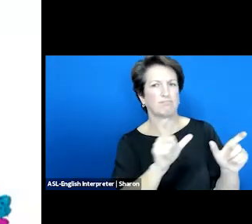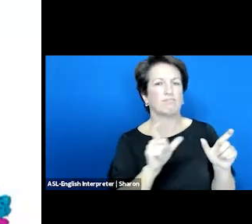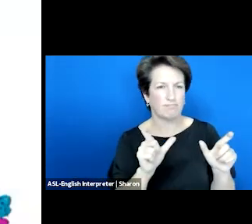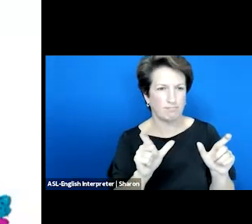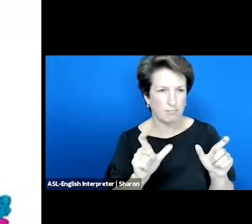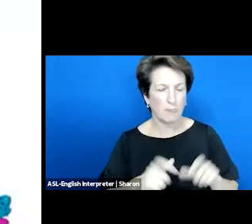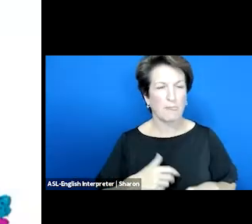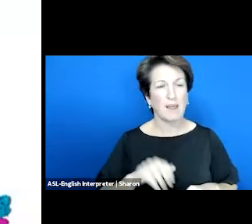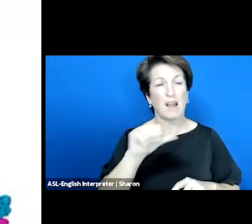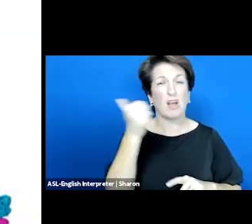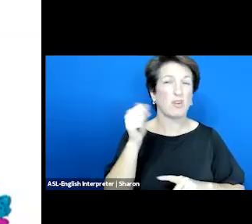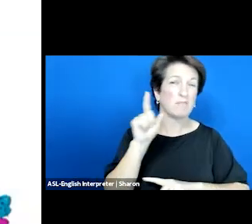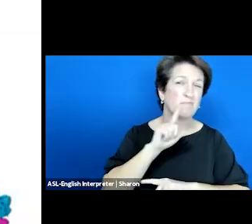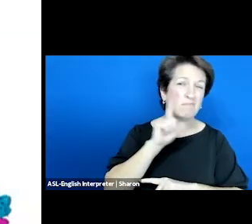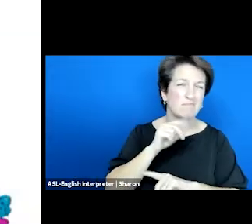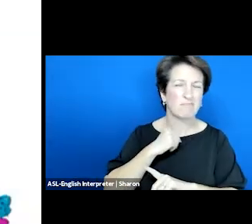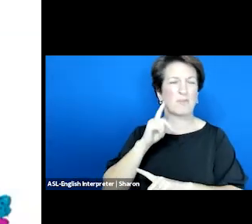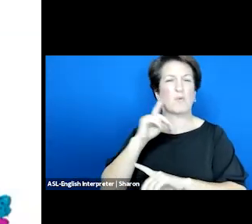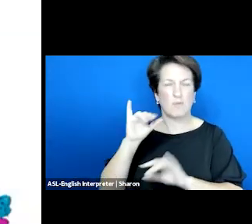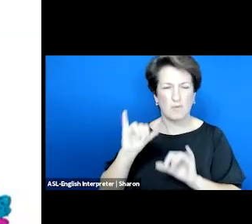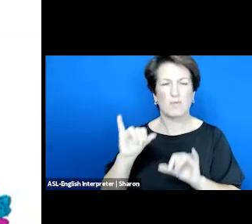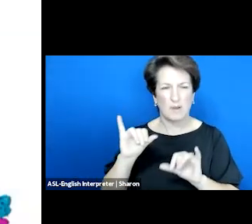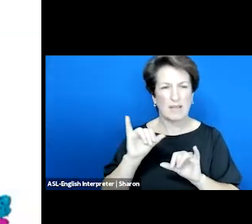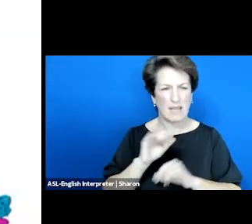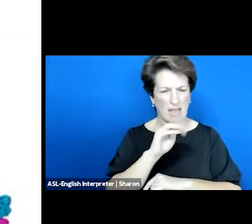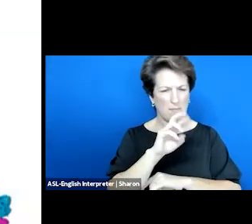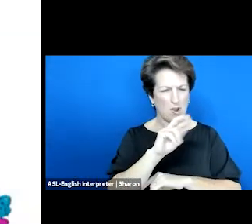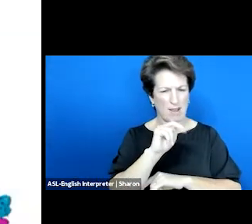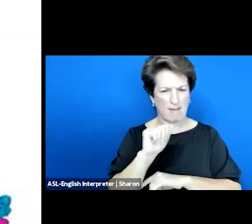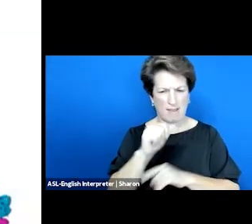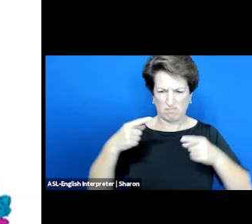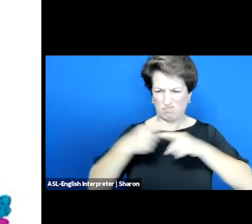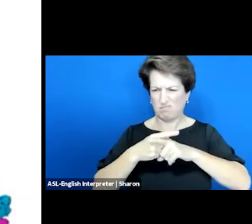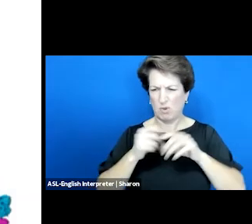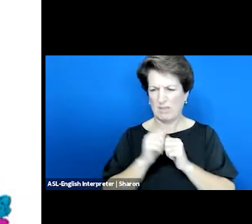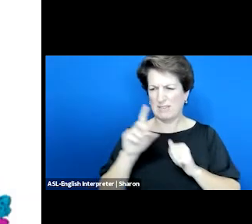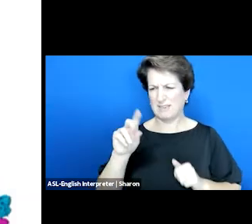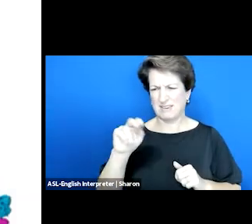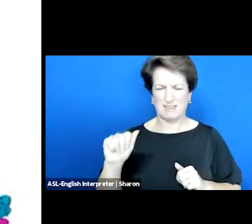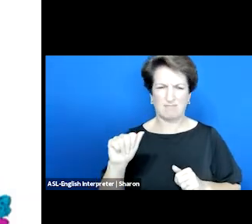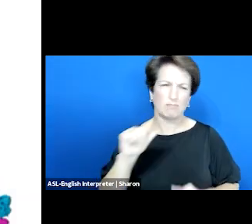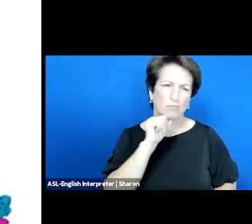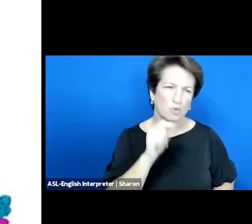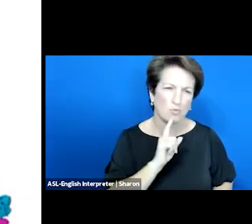So COVID 19 vaccines work by teaching your immune system to